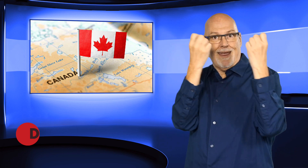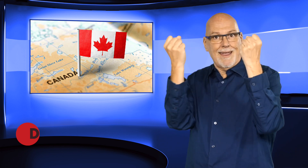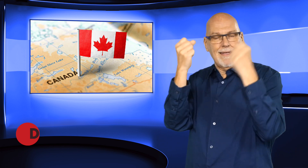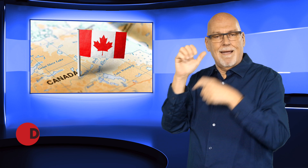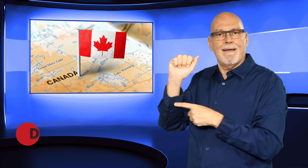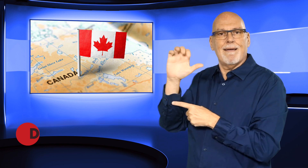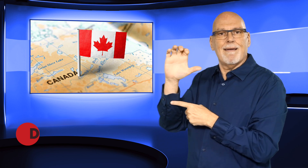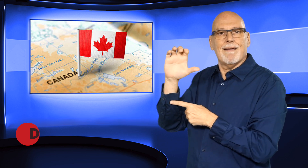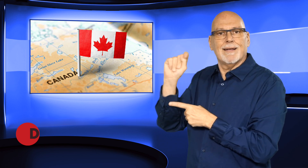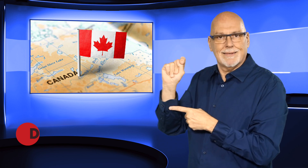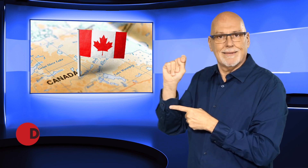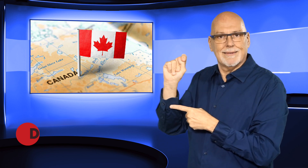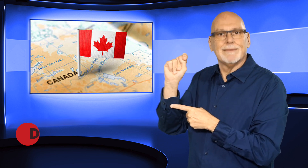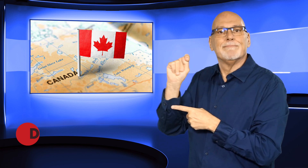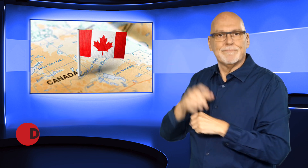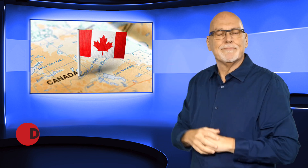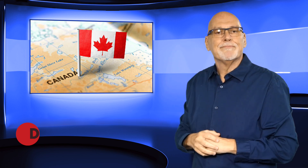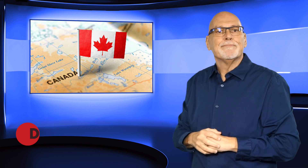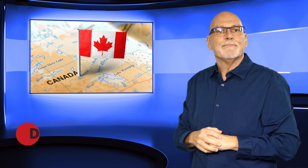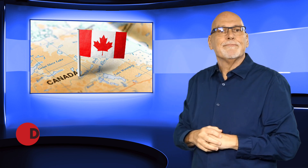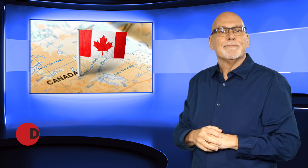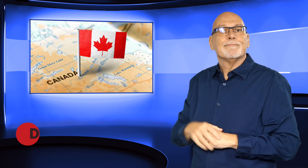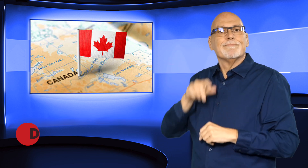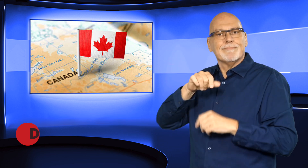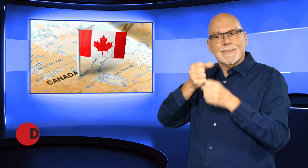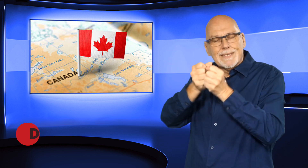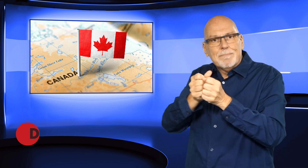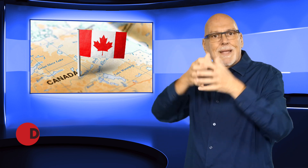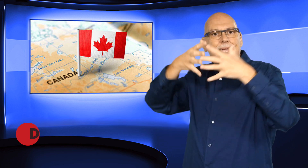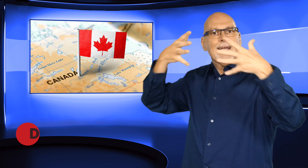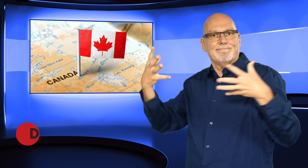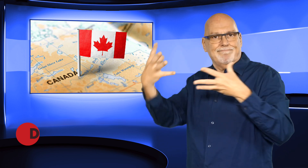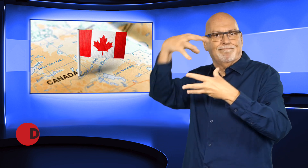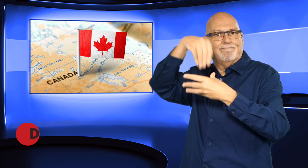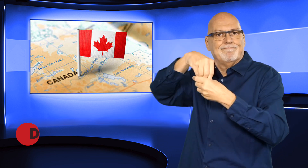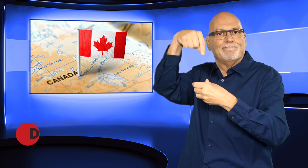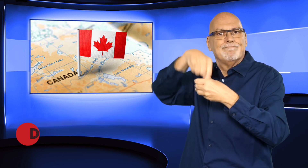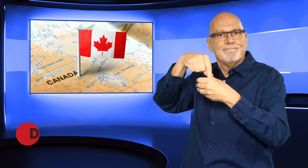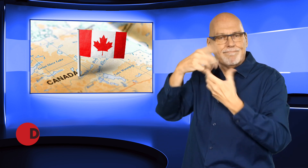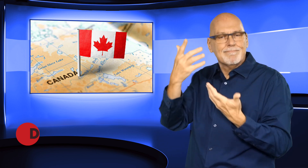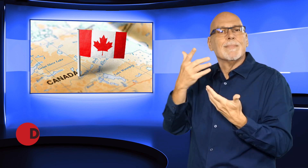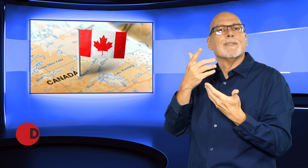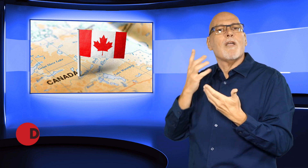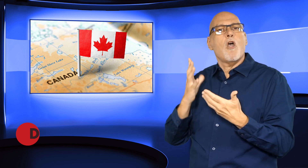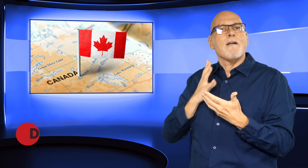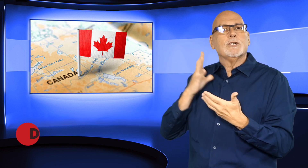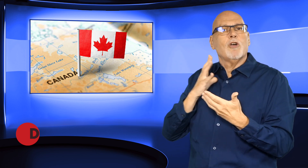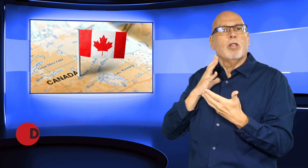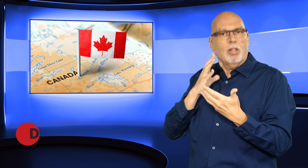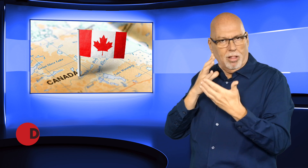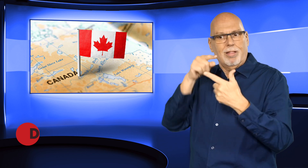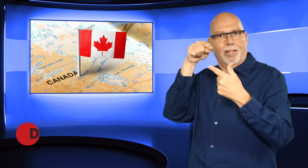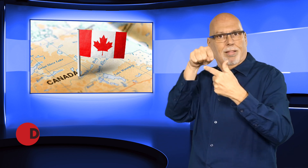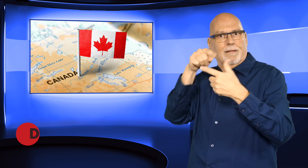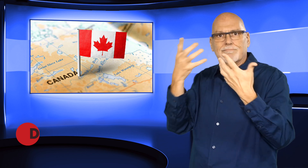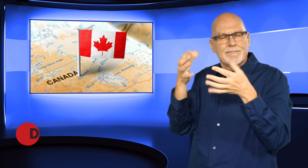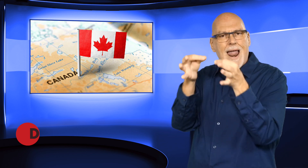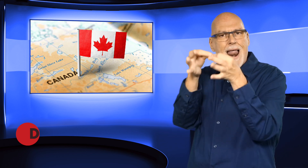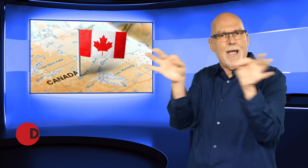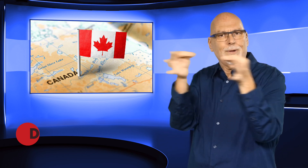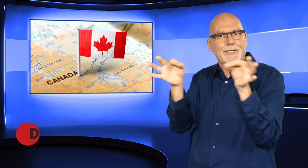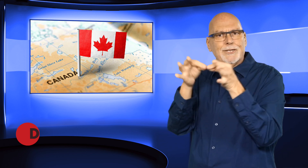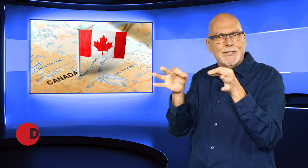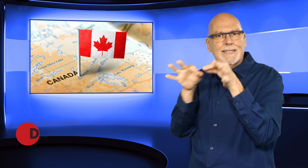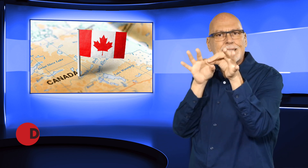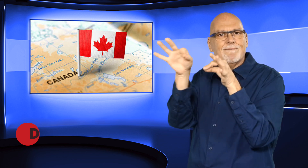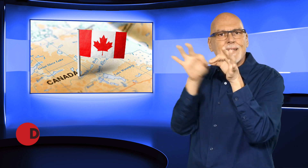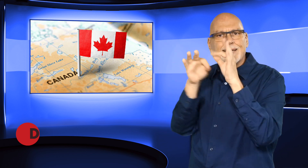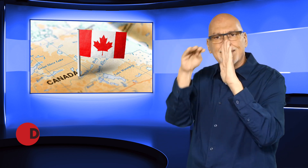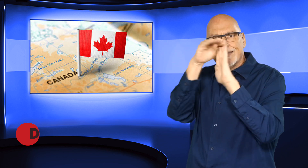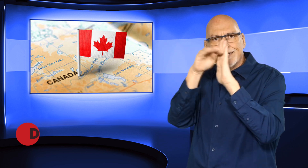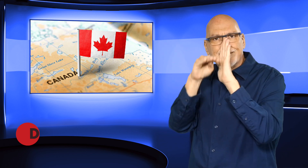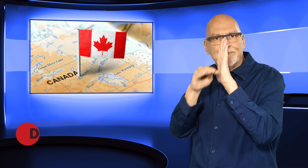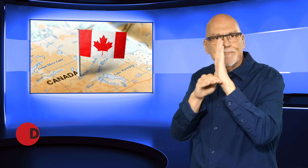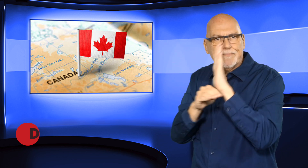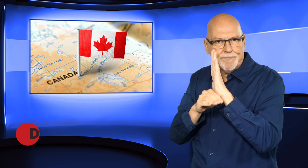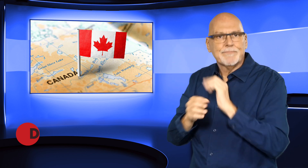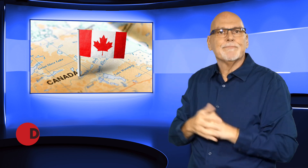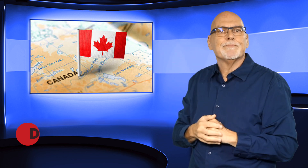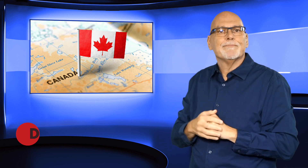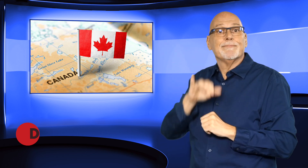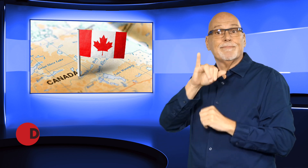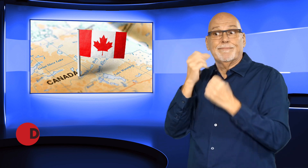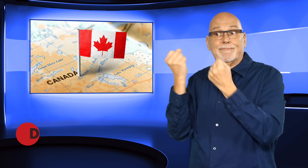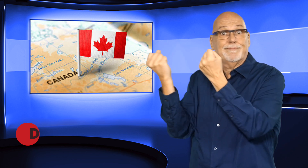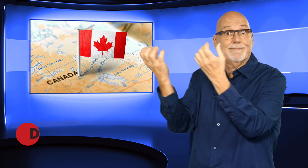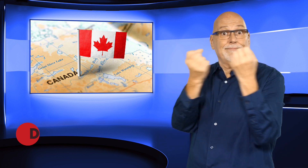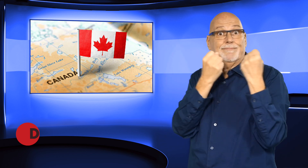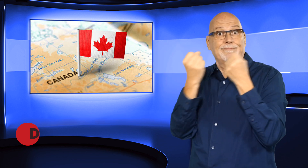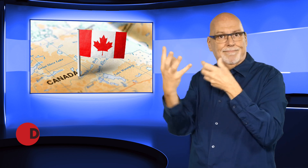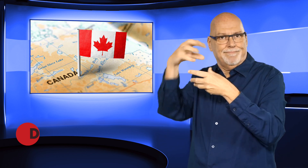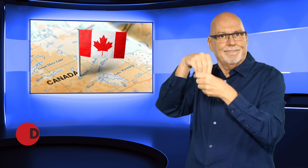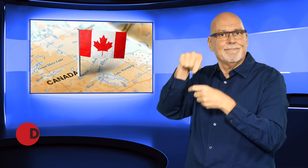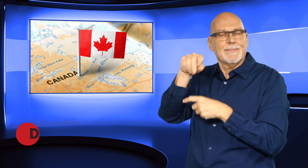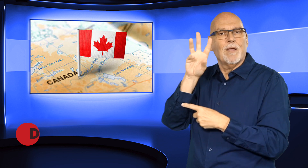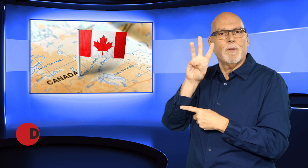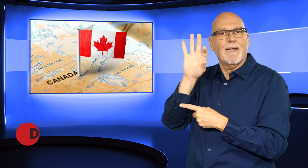Language Act, expanding the Official Languages Definition, signing